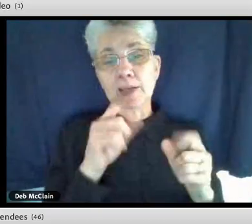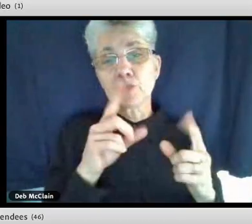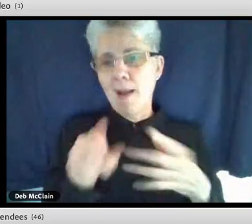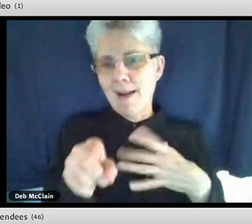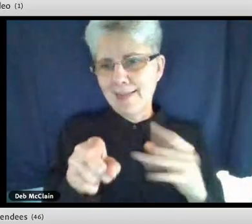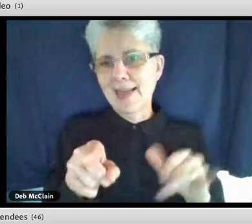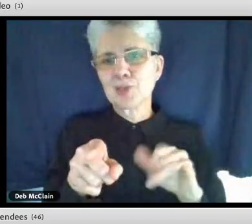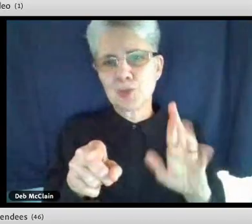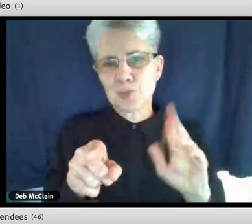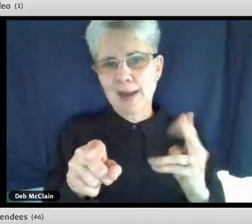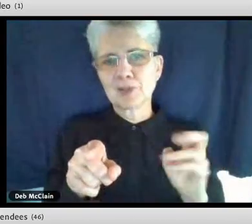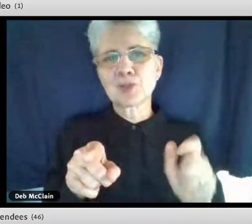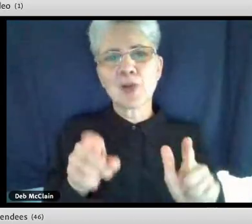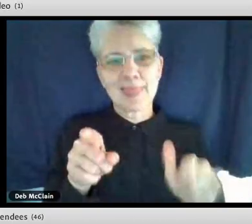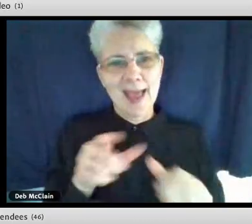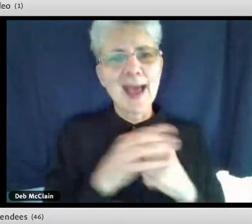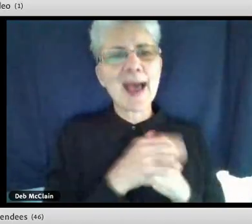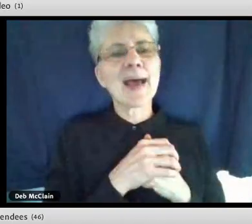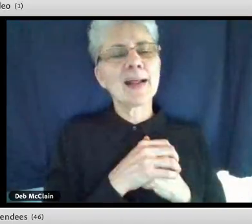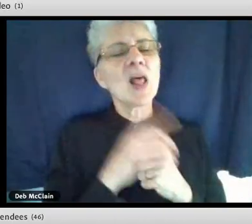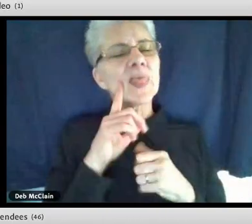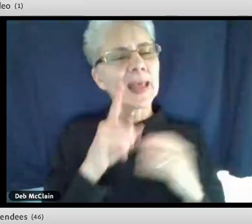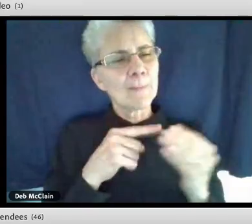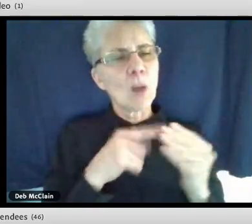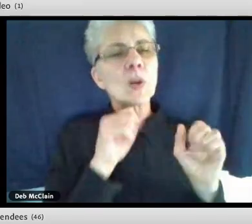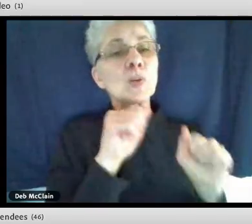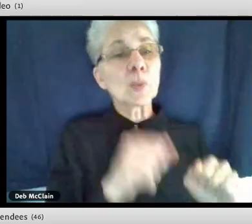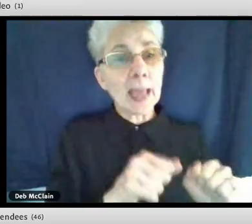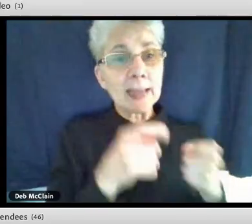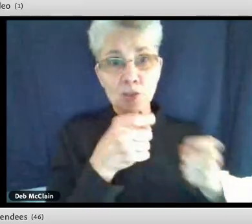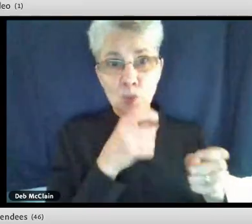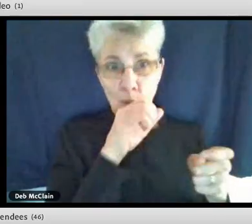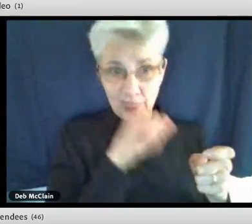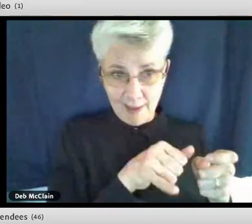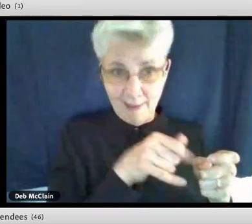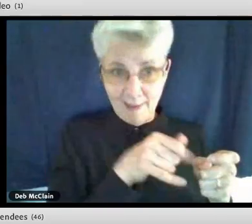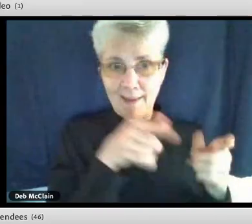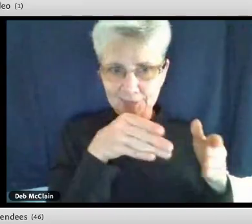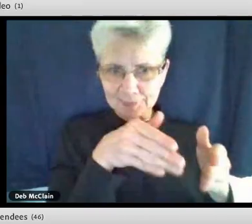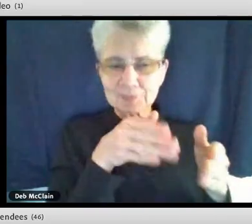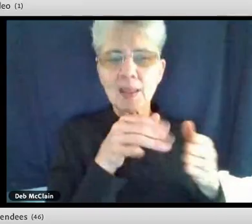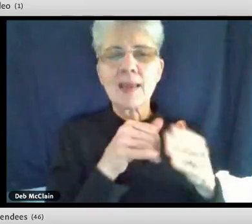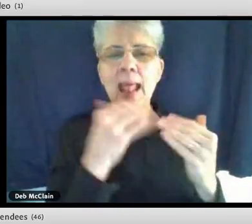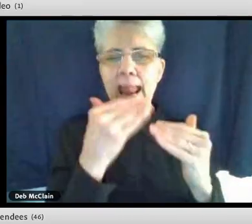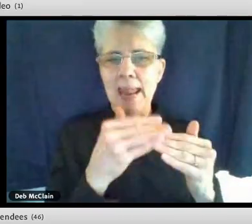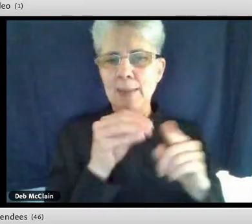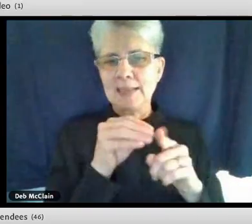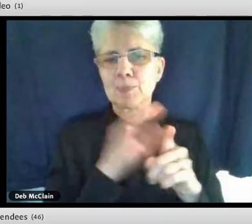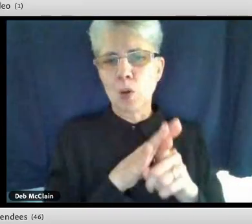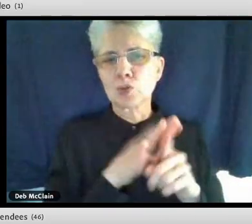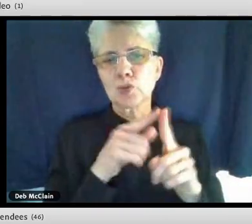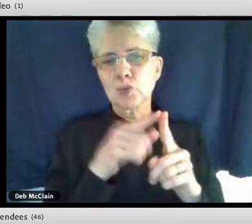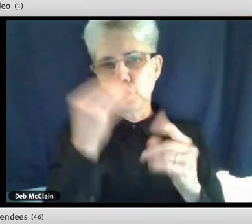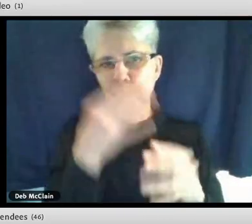So, you know, think about what you can control, and again, limit your exposure. Now for homework, I've got some other things for you.